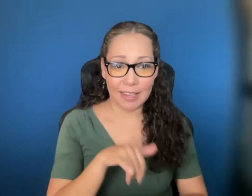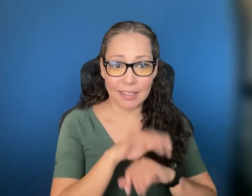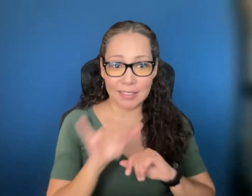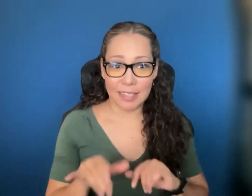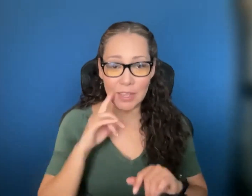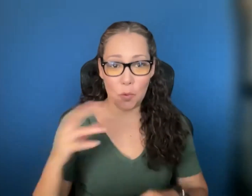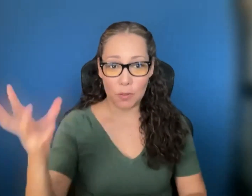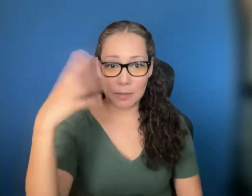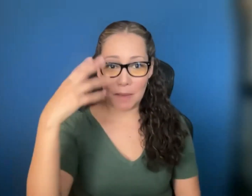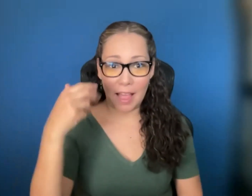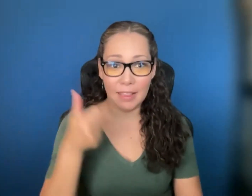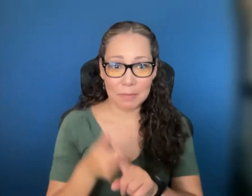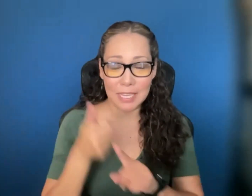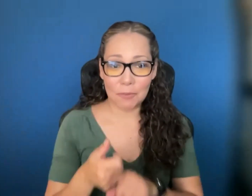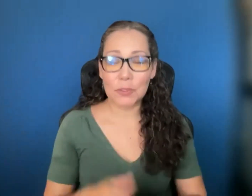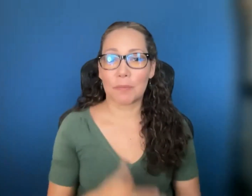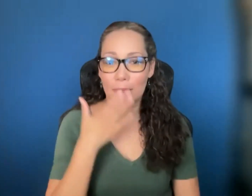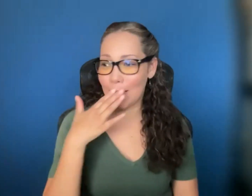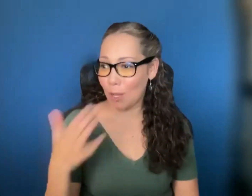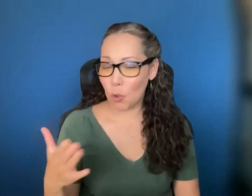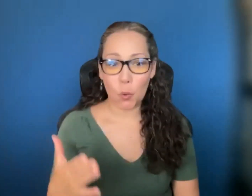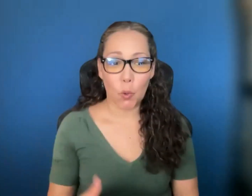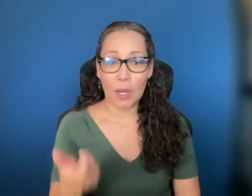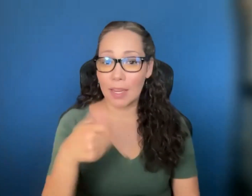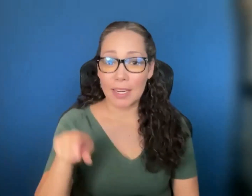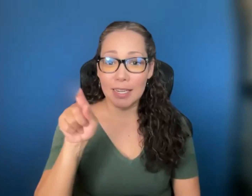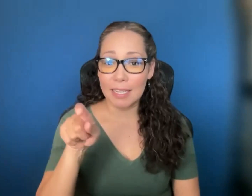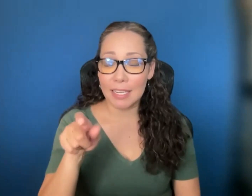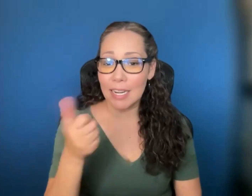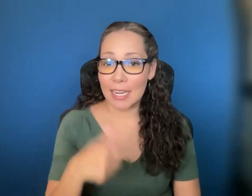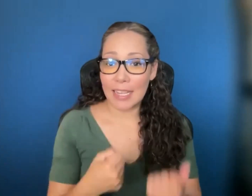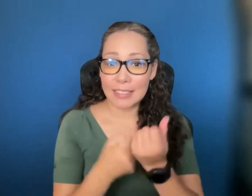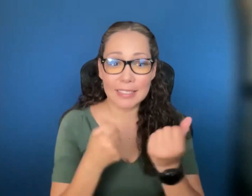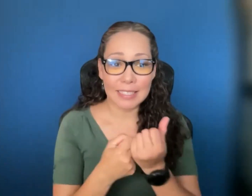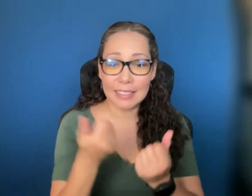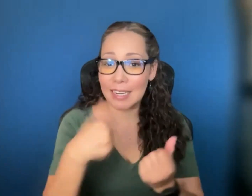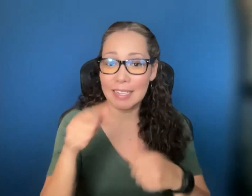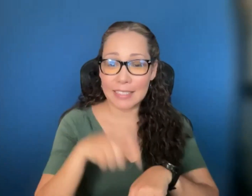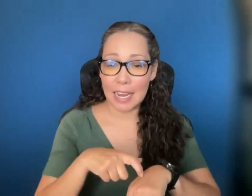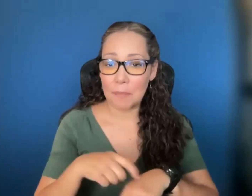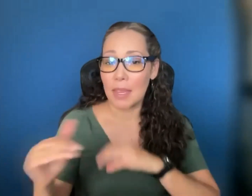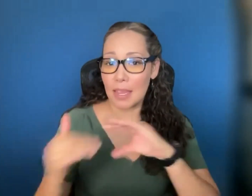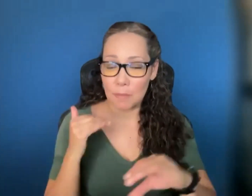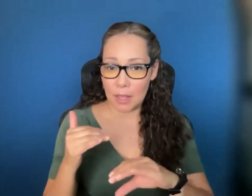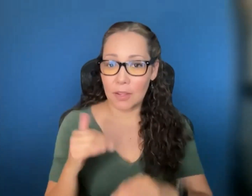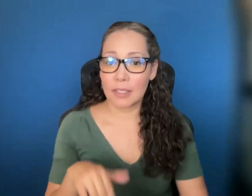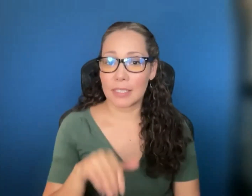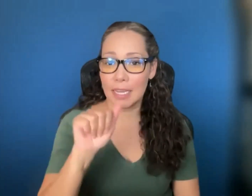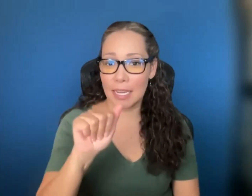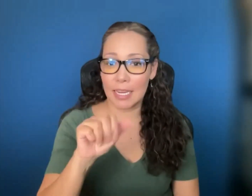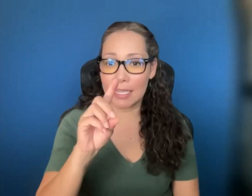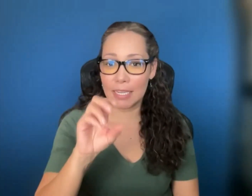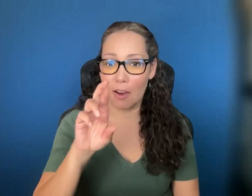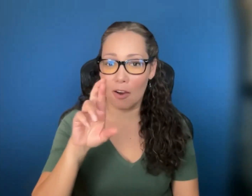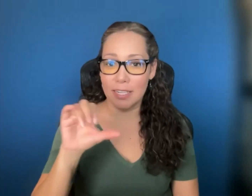so thank you um if you need any assistance at any time you may email us at adrc aging.com um